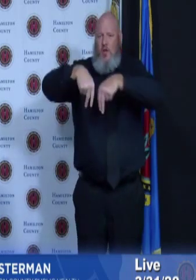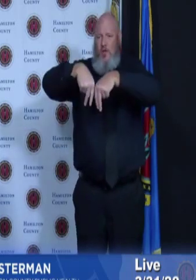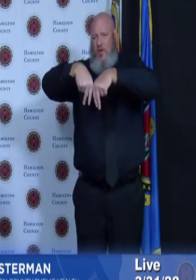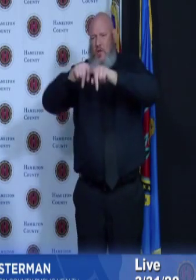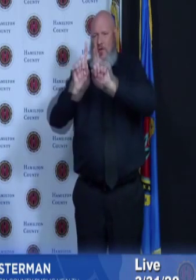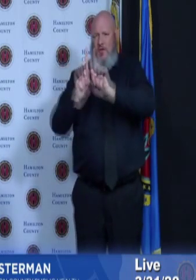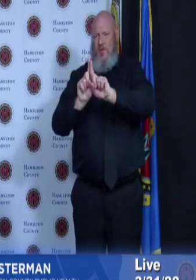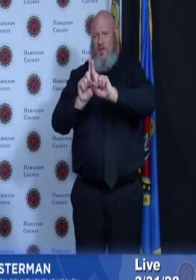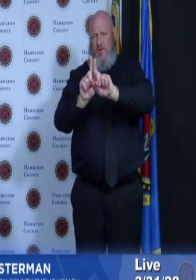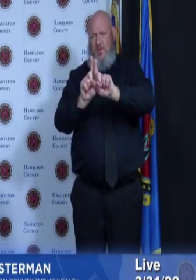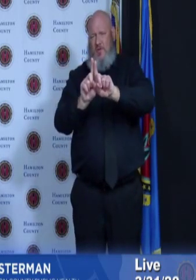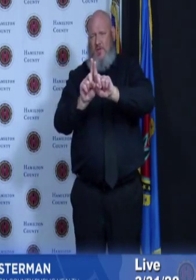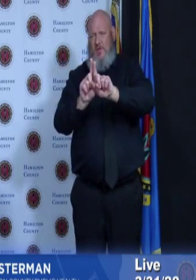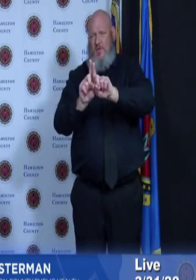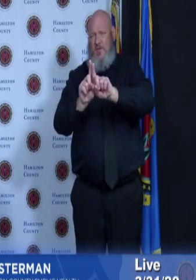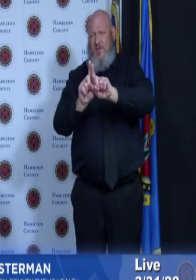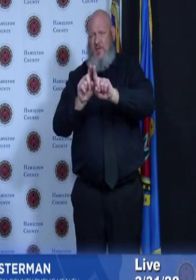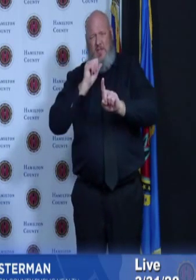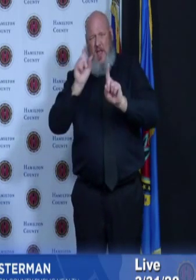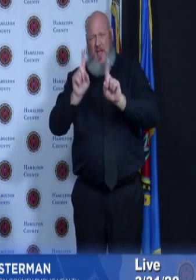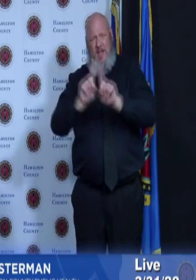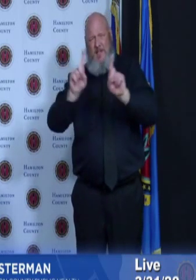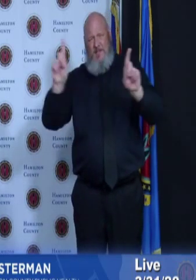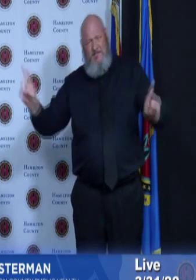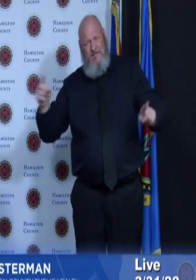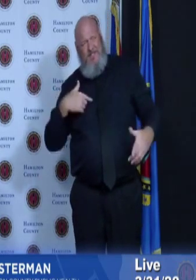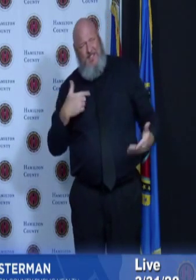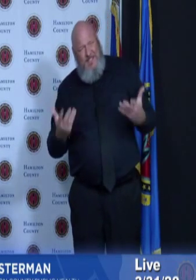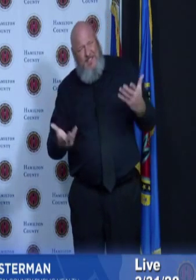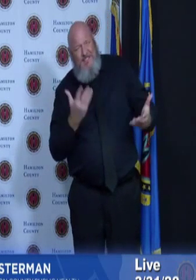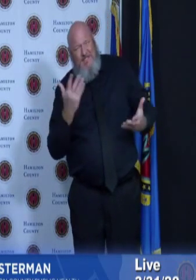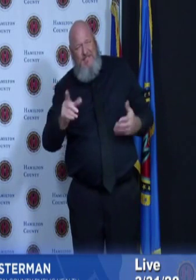most of the things people think apply to someone else and not them and how do you